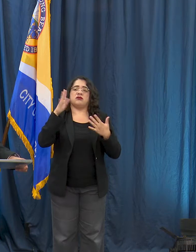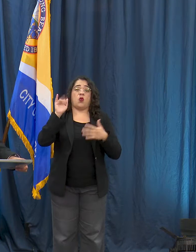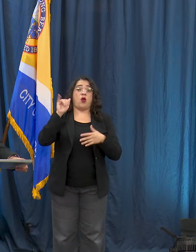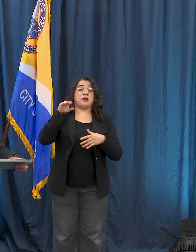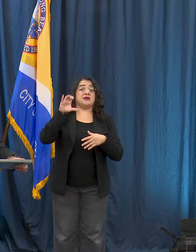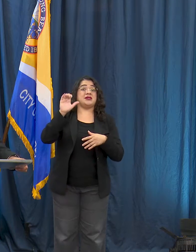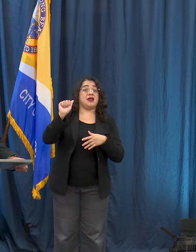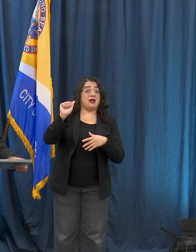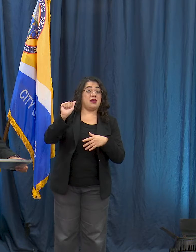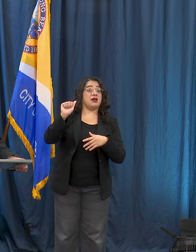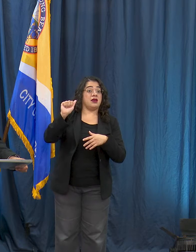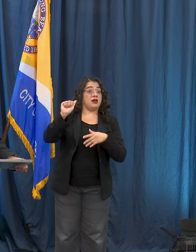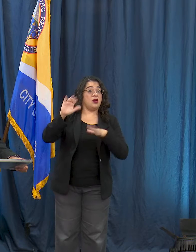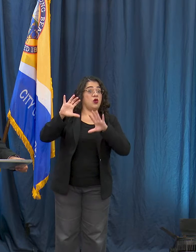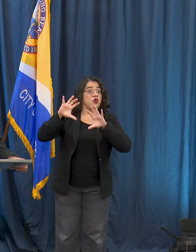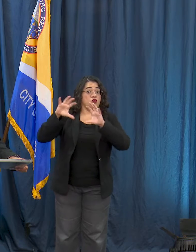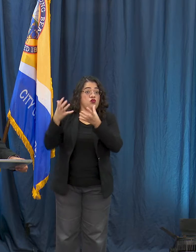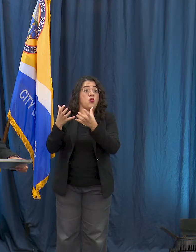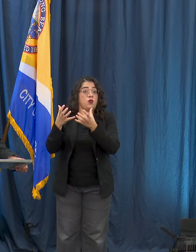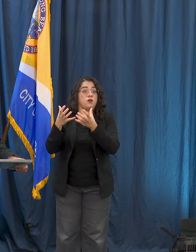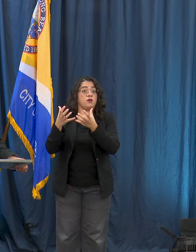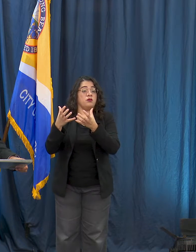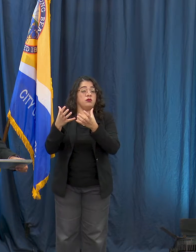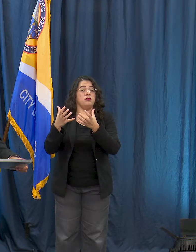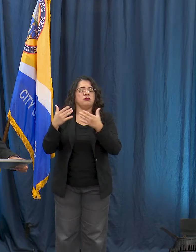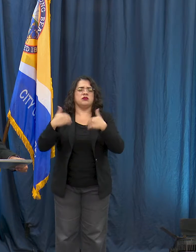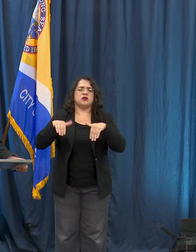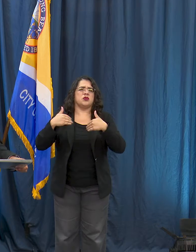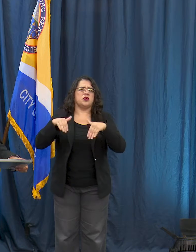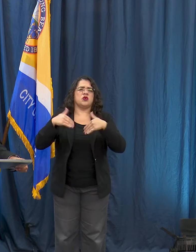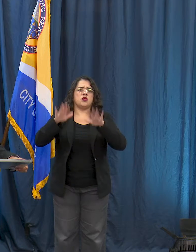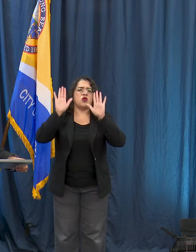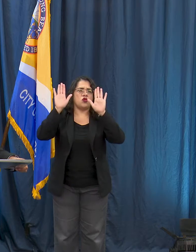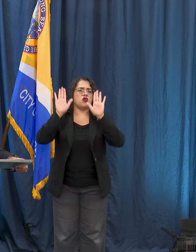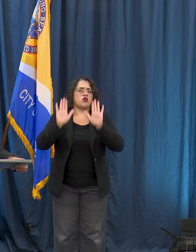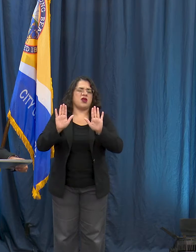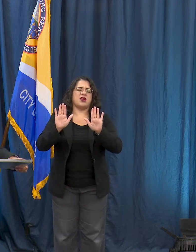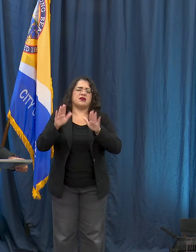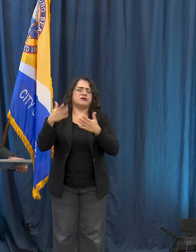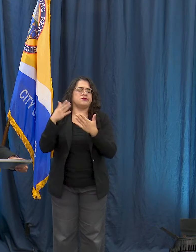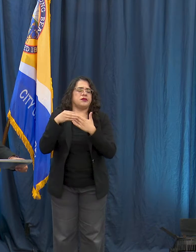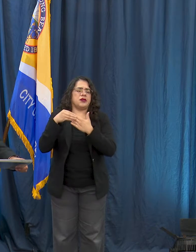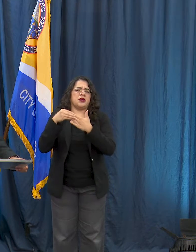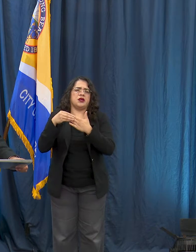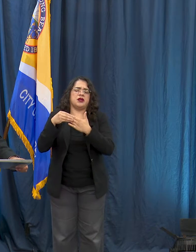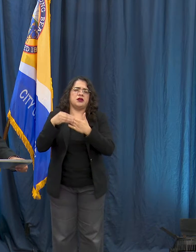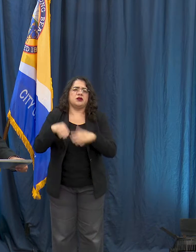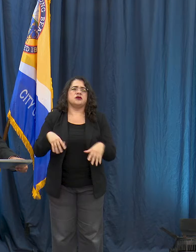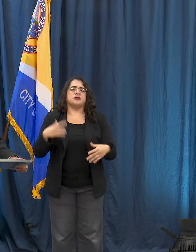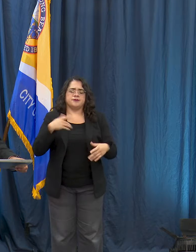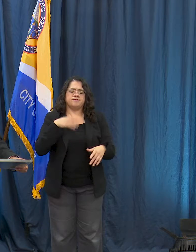young leaders. And I had an opportunity to sit with them physically distance of course, and listen to some of the